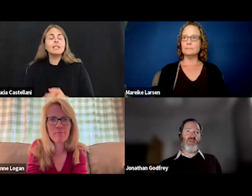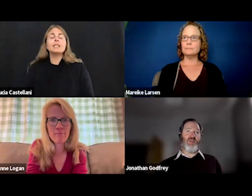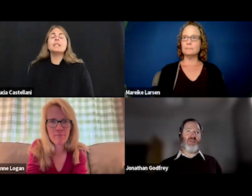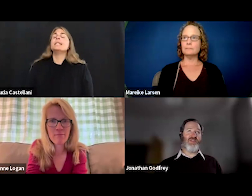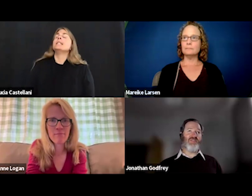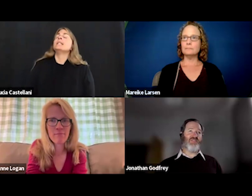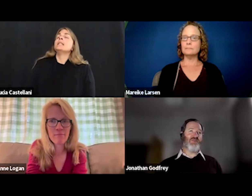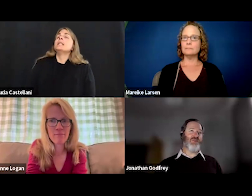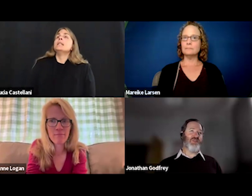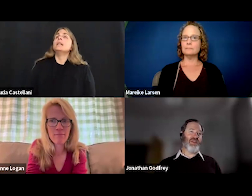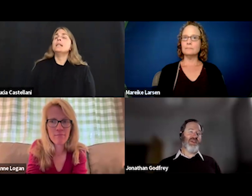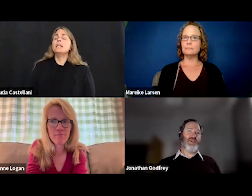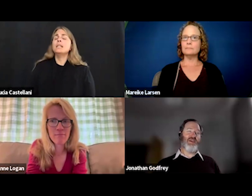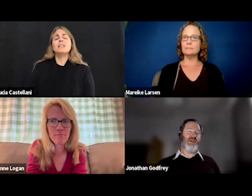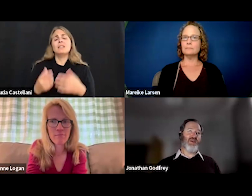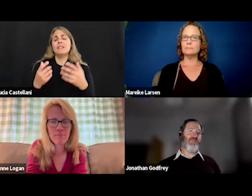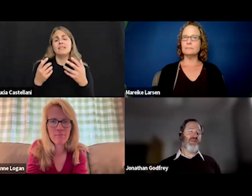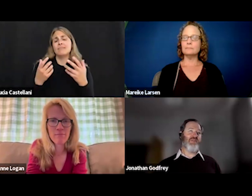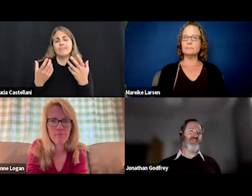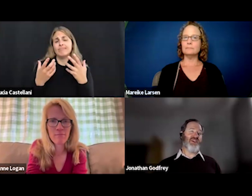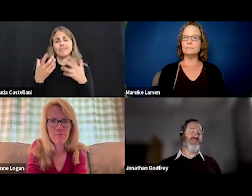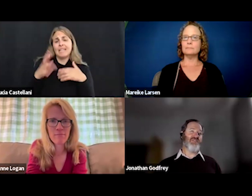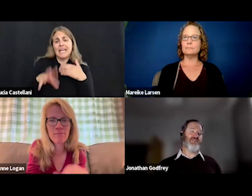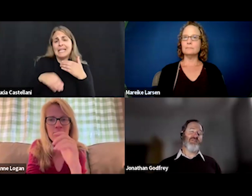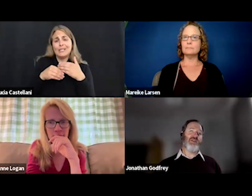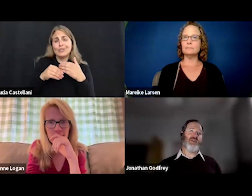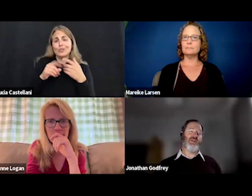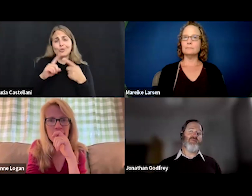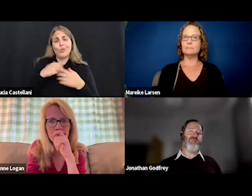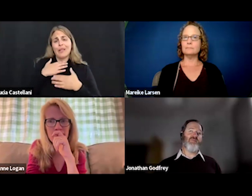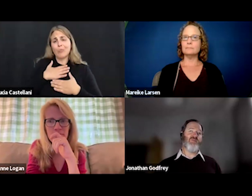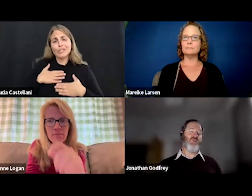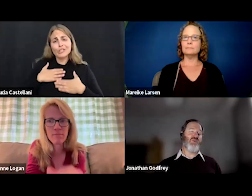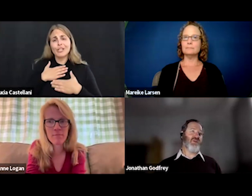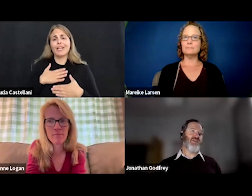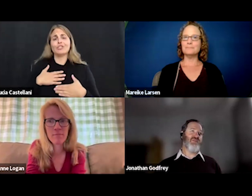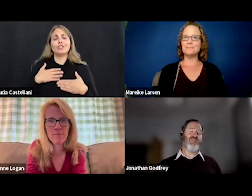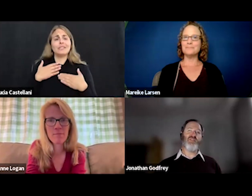In addition to all the appreciation for efforts